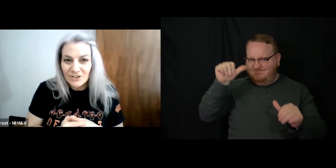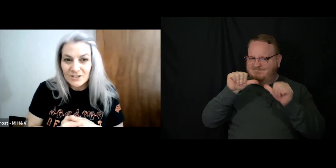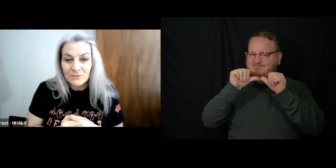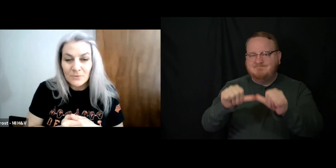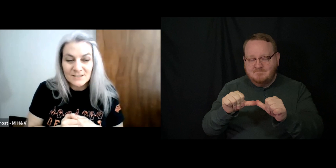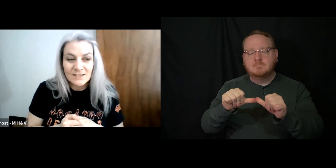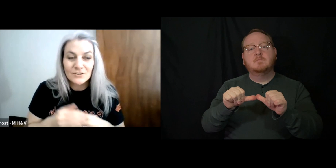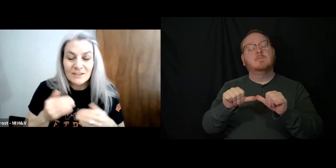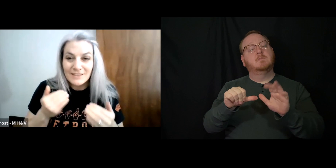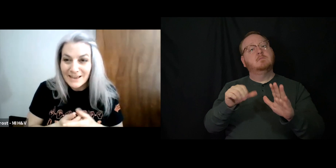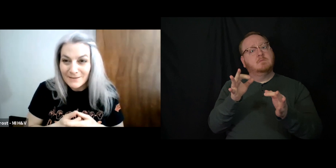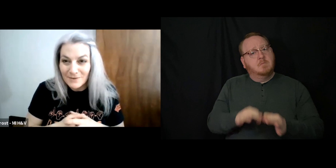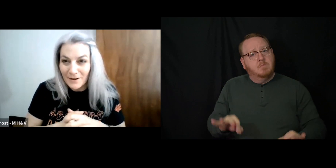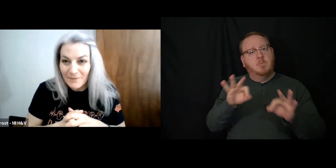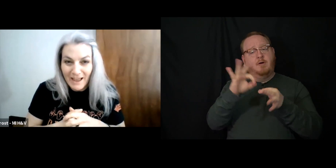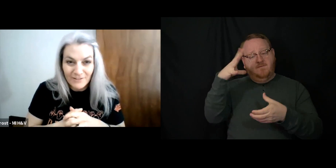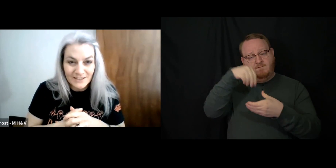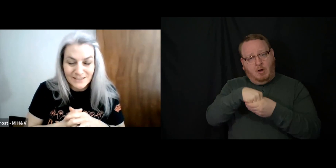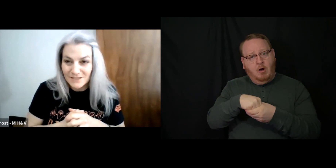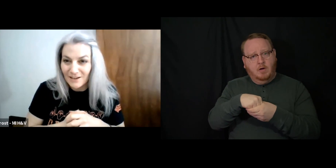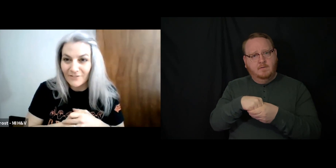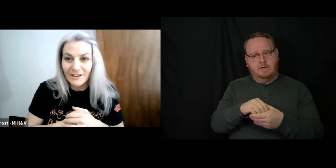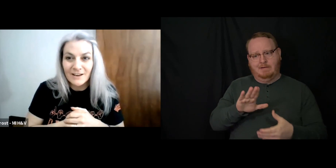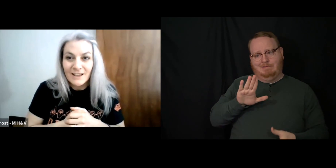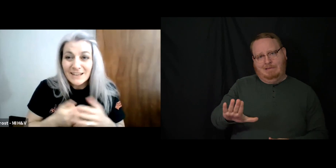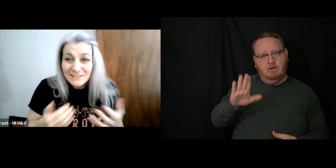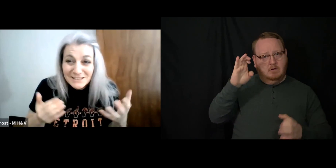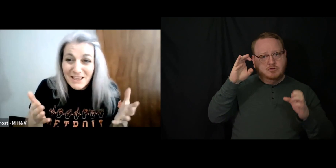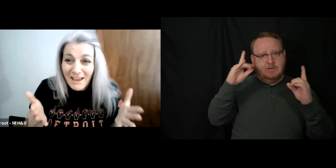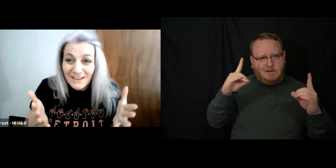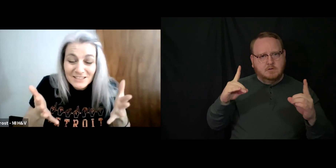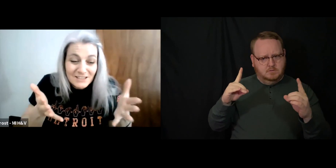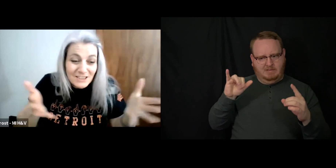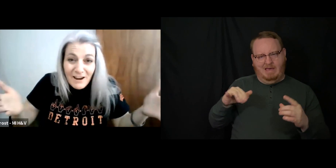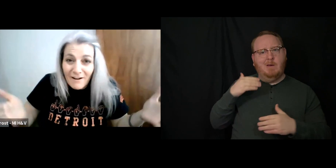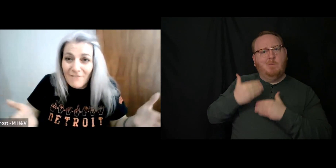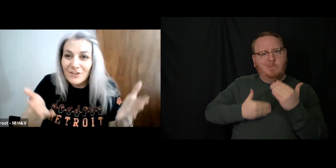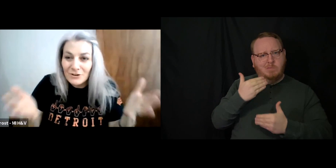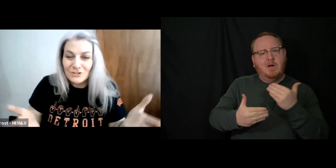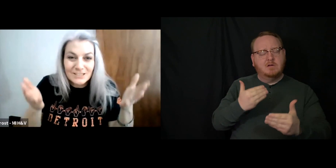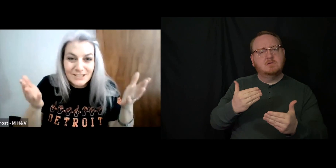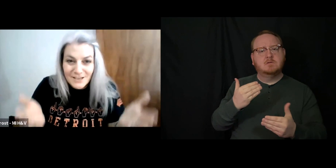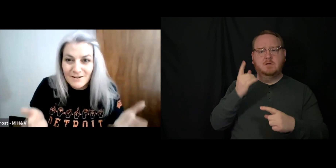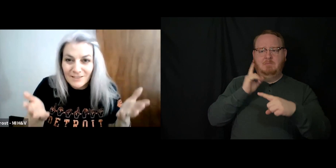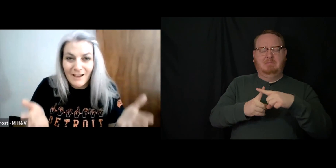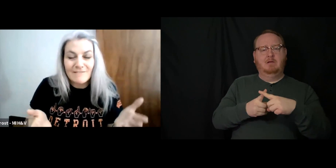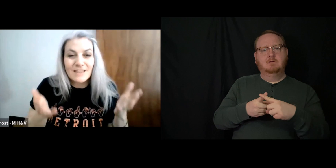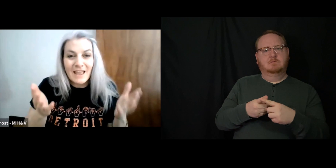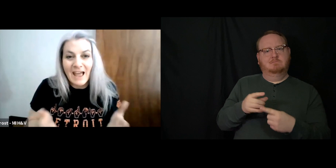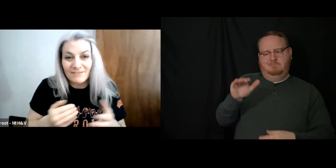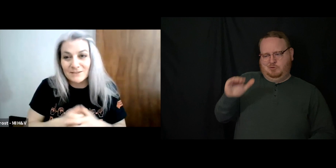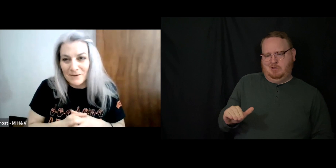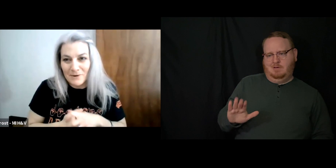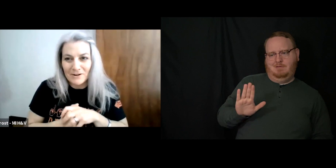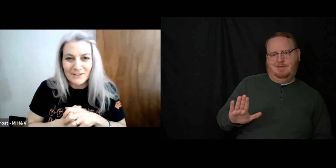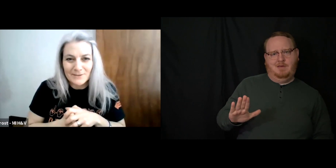education process so that they can become advocates themselves and if it's their future it's their life. They have to be a part of it.